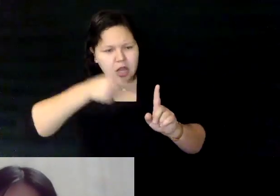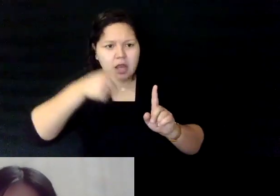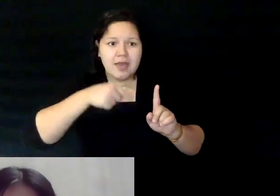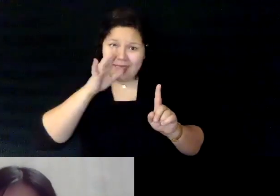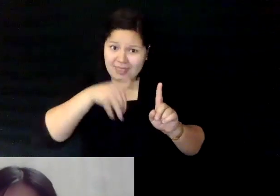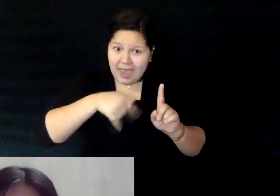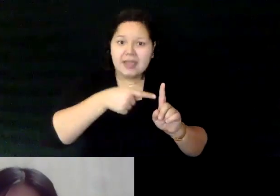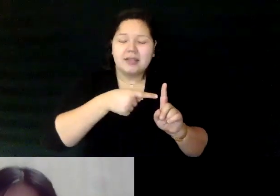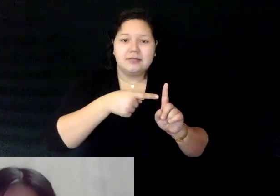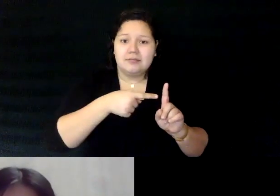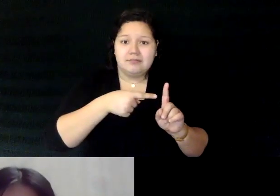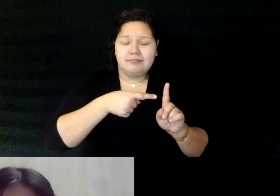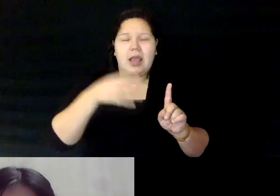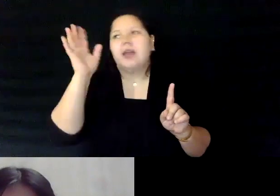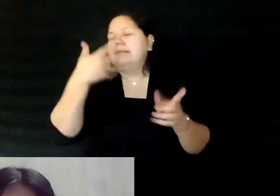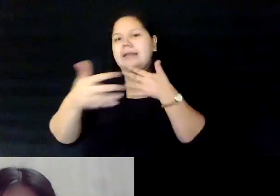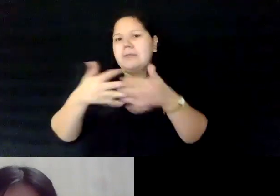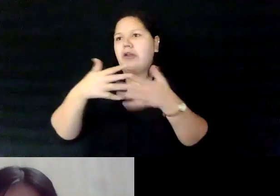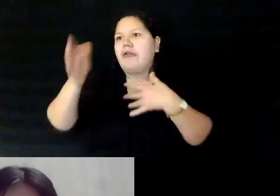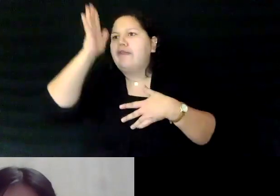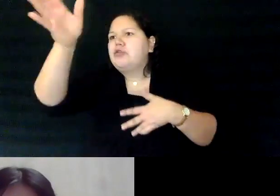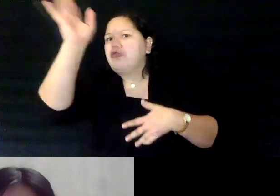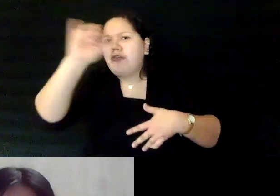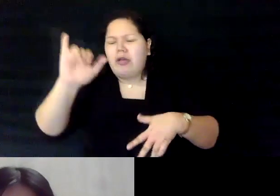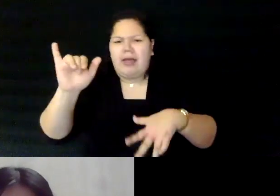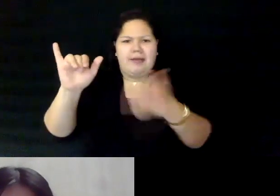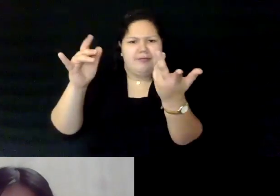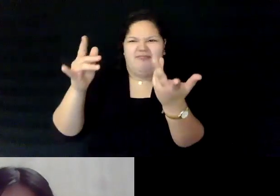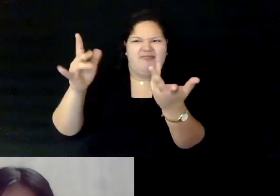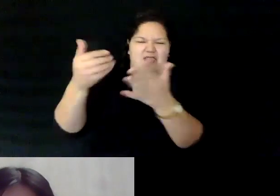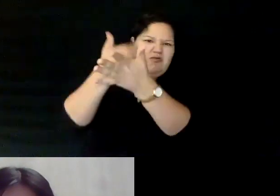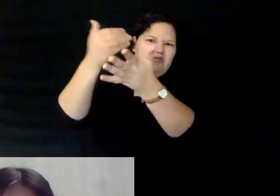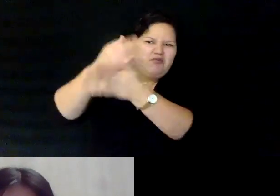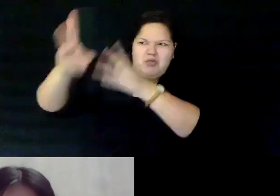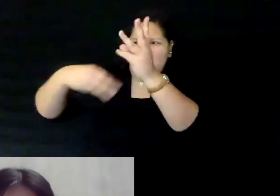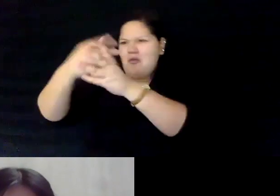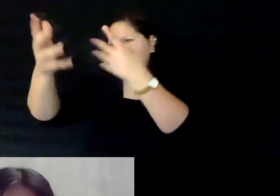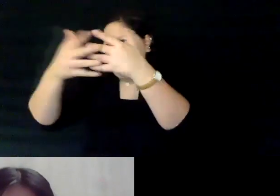despite the dystopian future, despite all this dystopia that we currently live in,